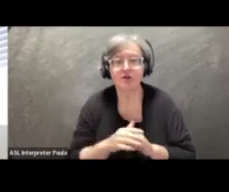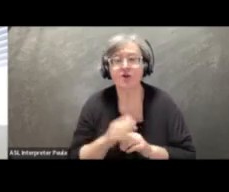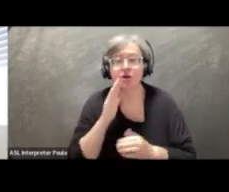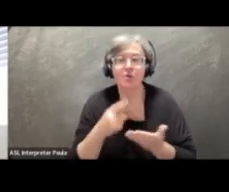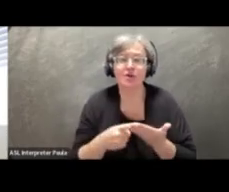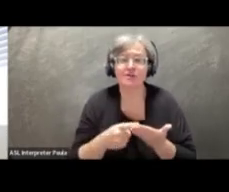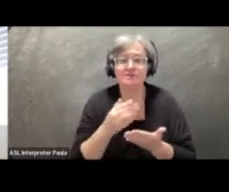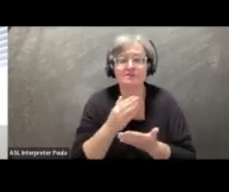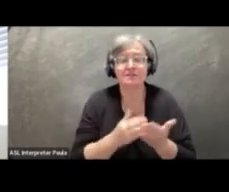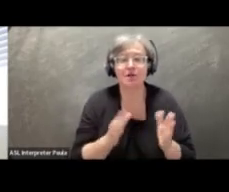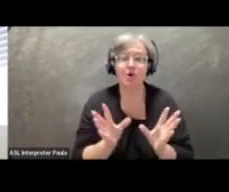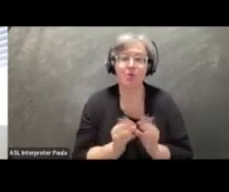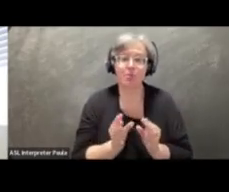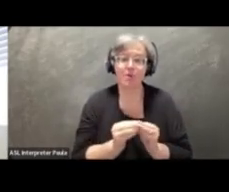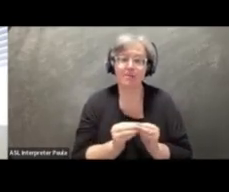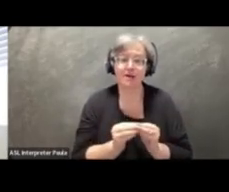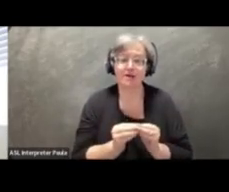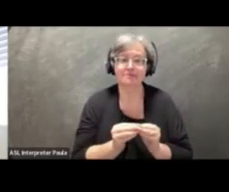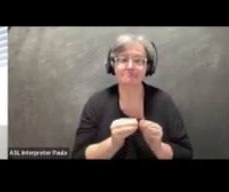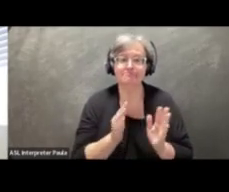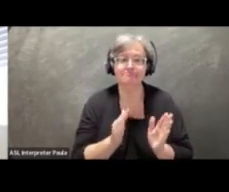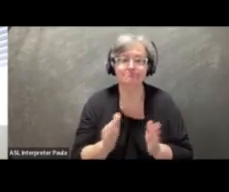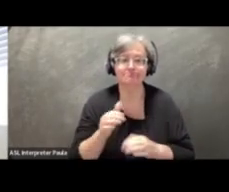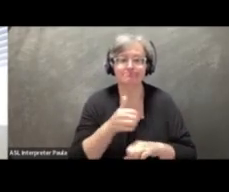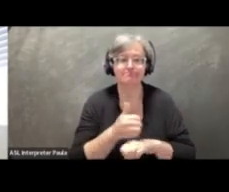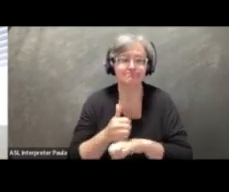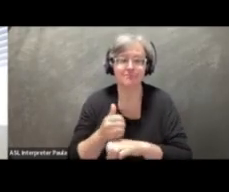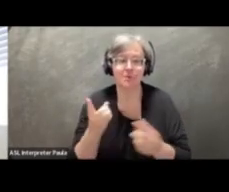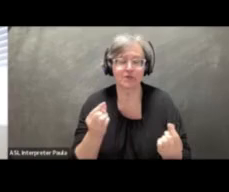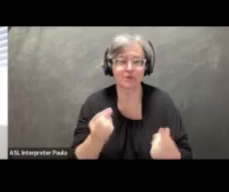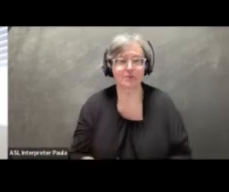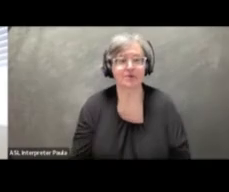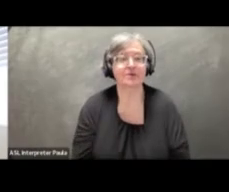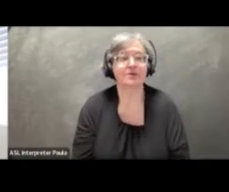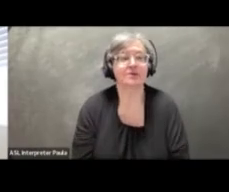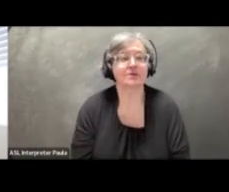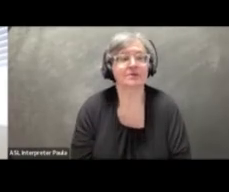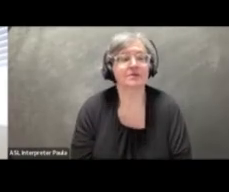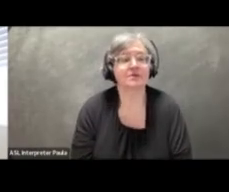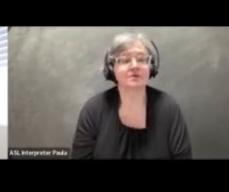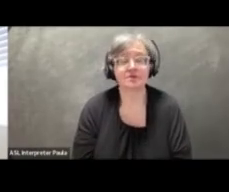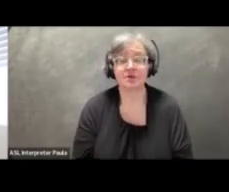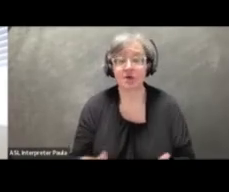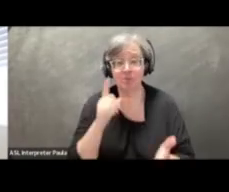logistics. So, you may have seen that Laura has already put in